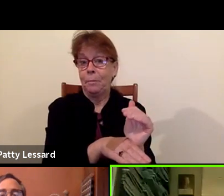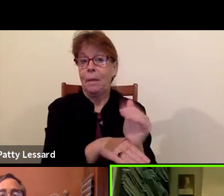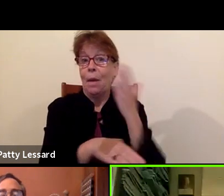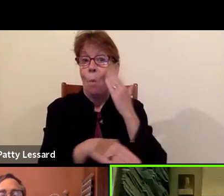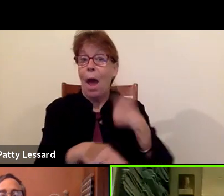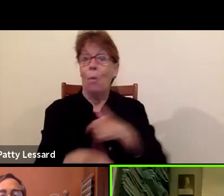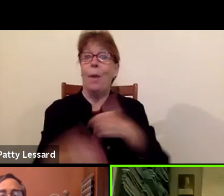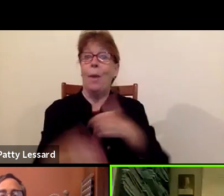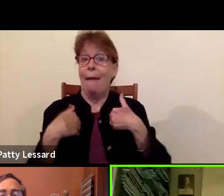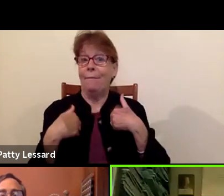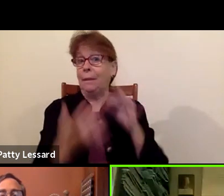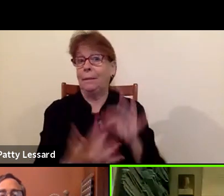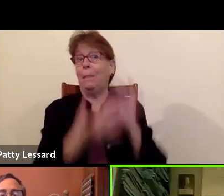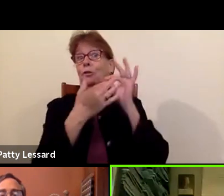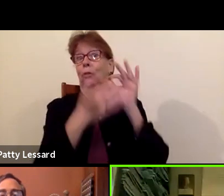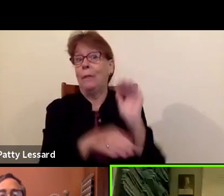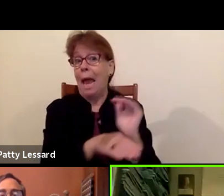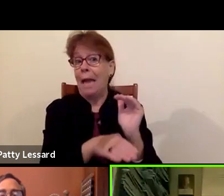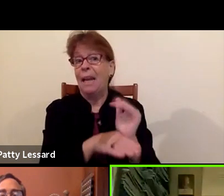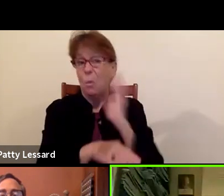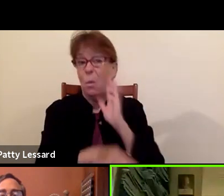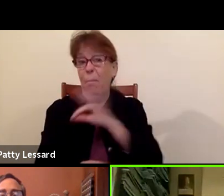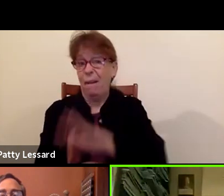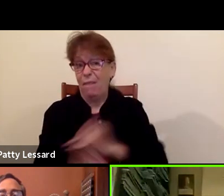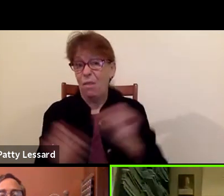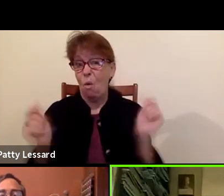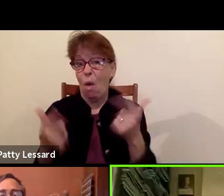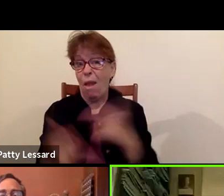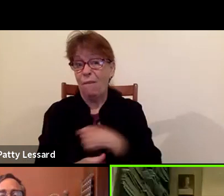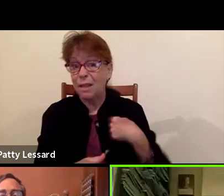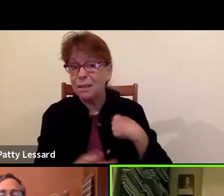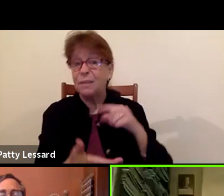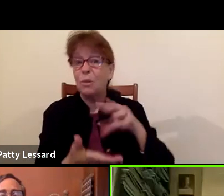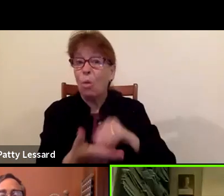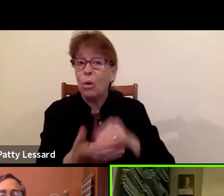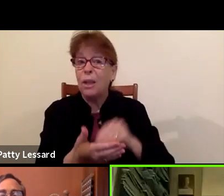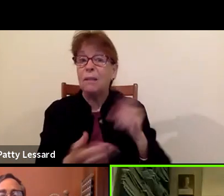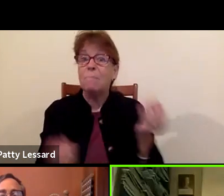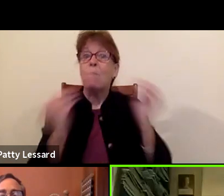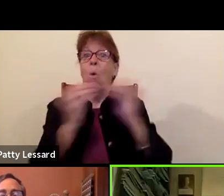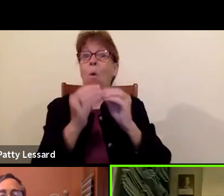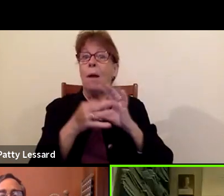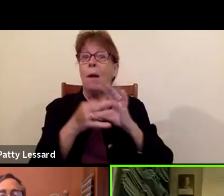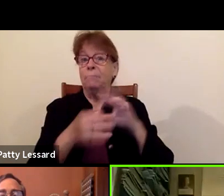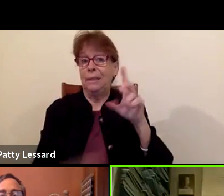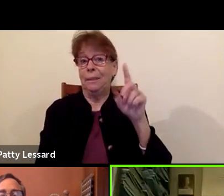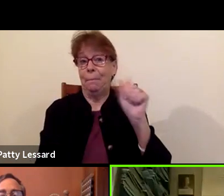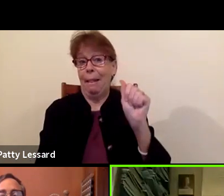That's really Nancy that's put this together. And I'm interested in her talking about why she did it and